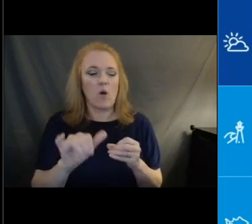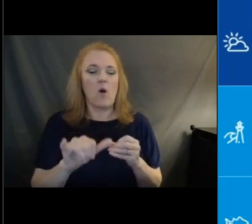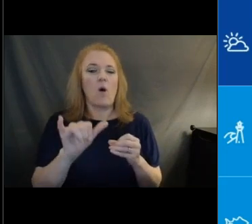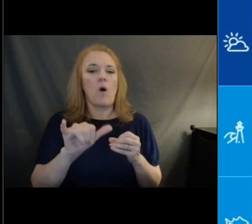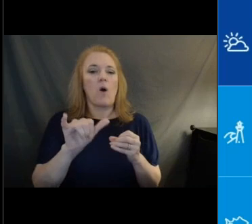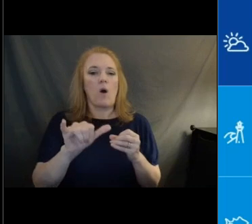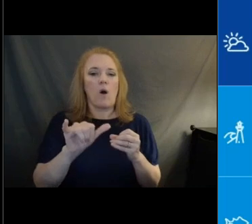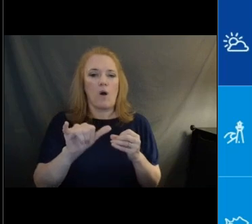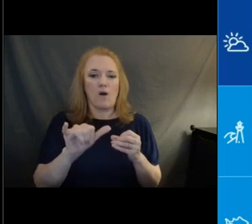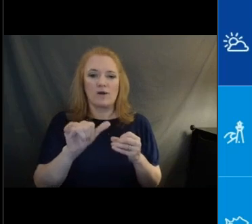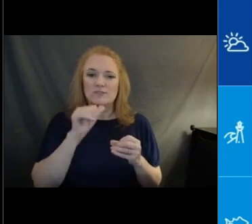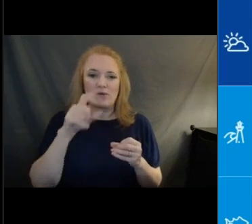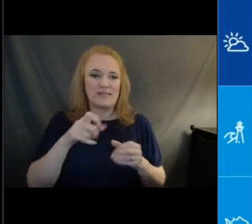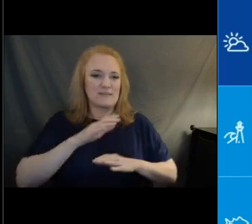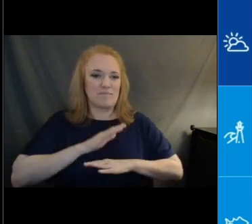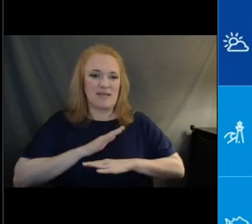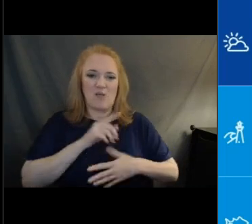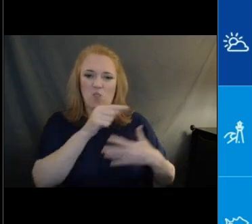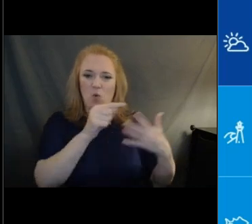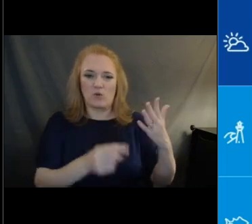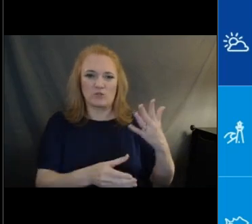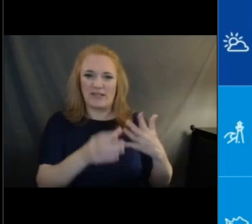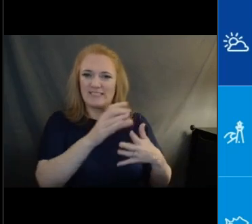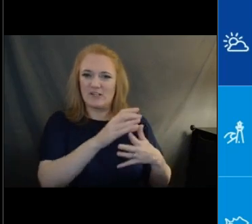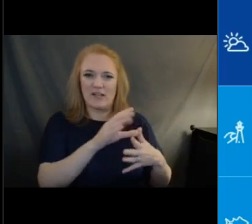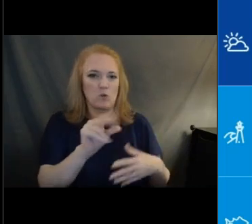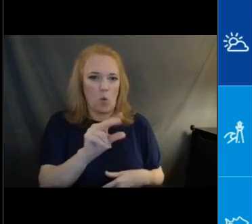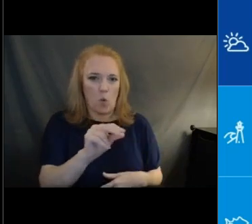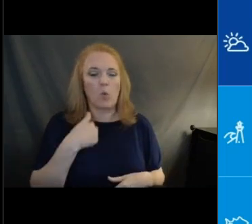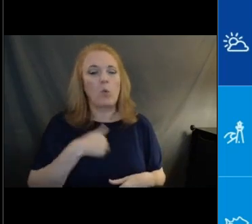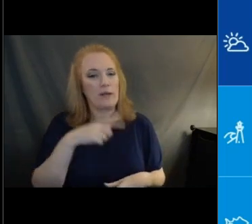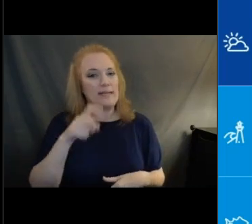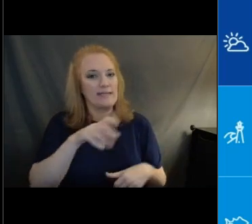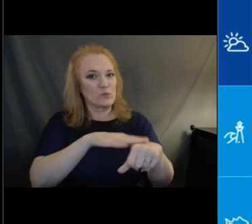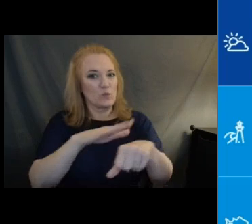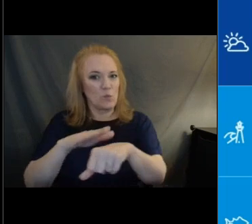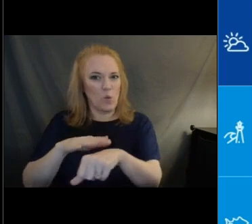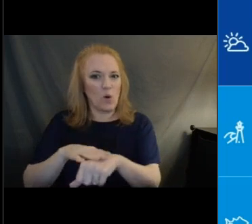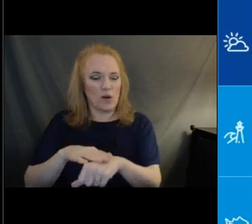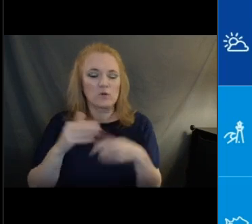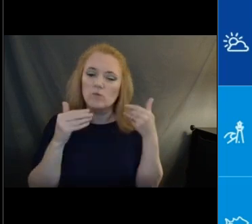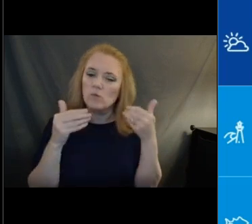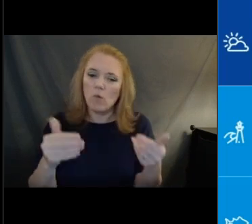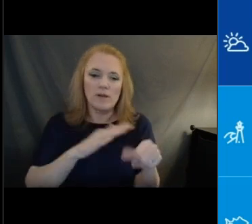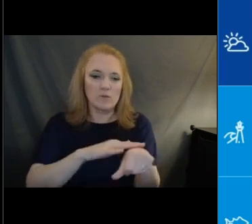criteria, give people more warning, and raise awareness on the dangerous situation. Now on a